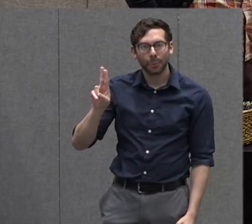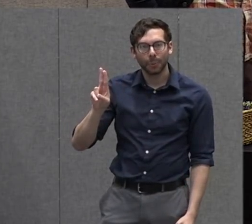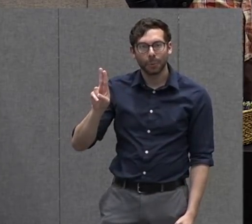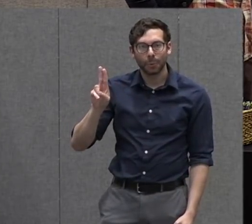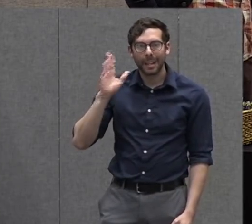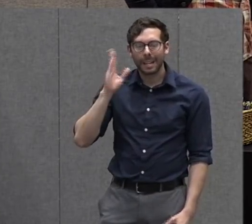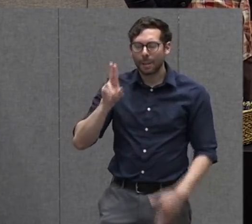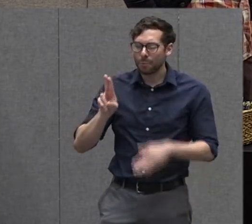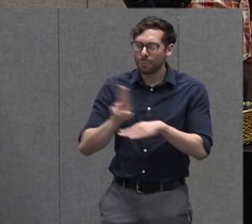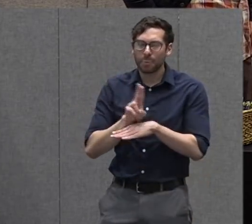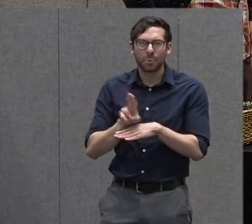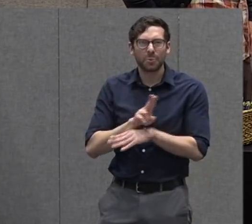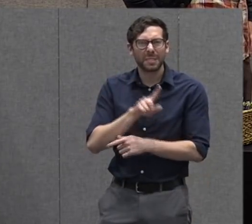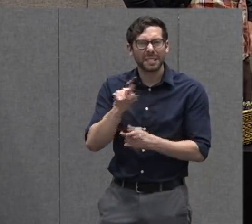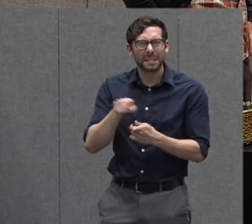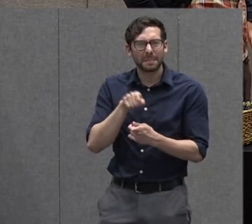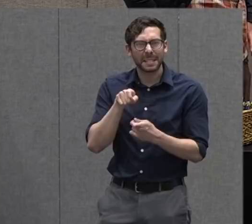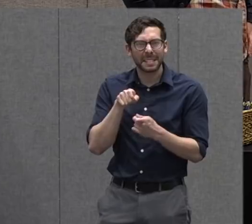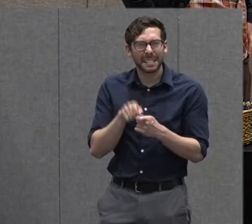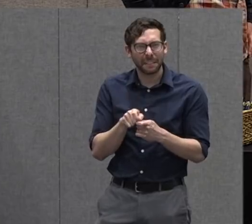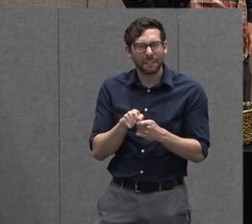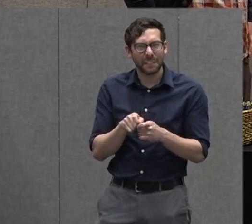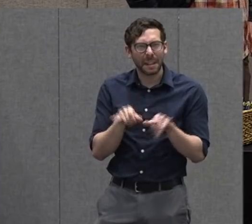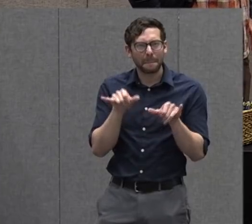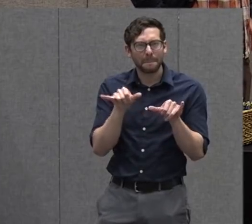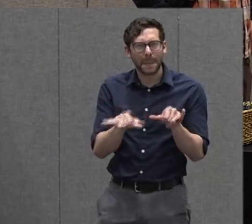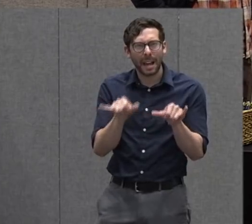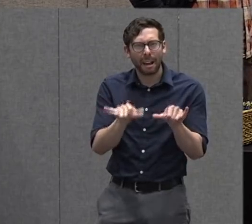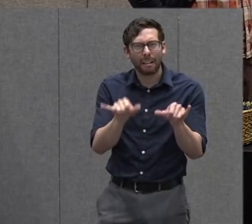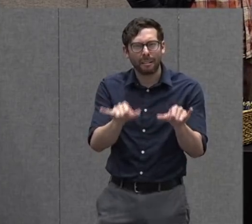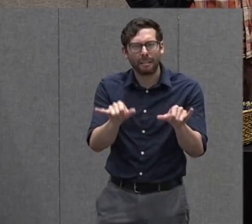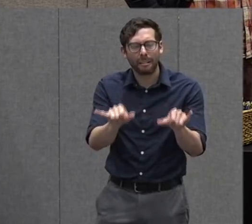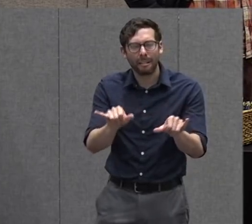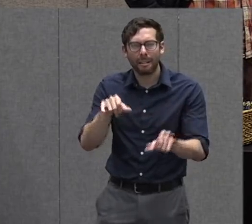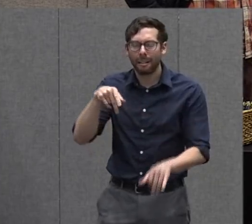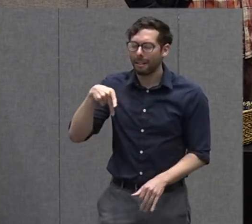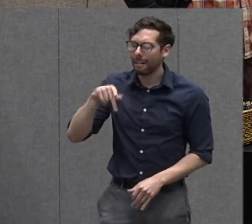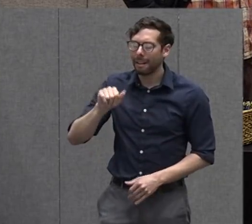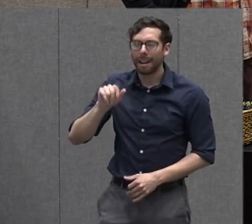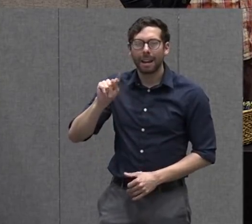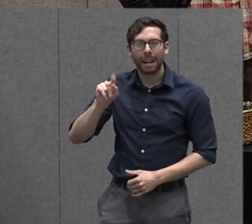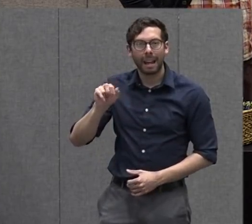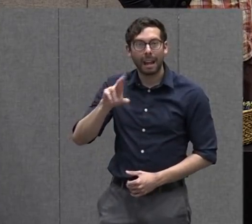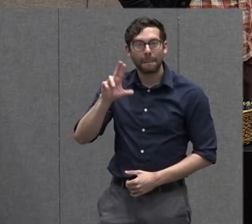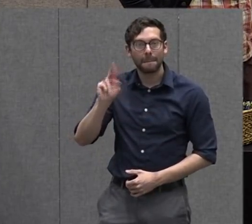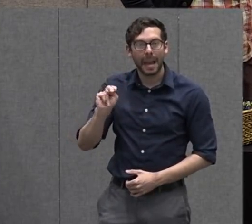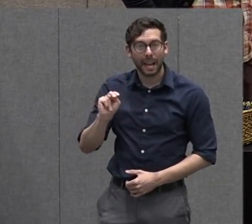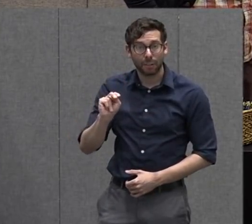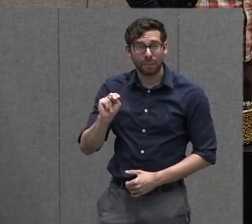It has and I don't know if my friends at home can see it, so maybe they could write this on their two column notes.